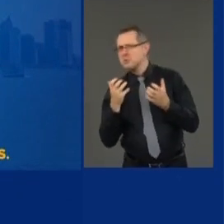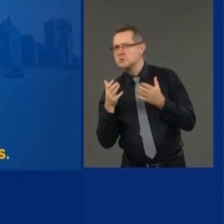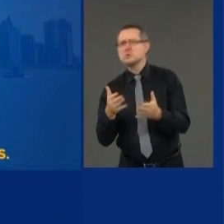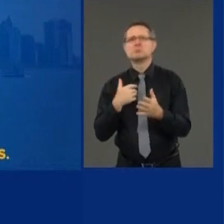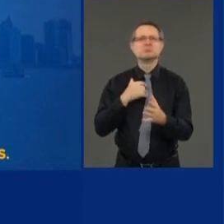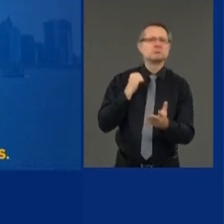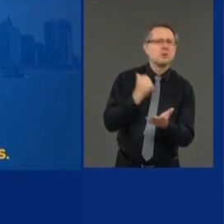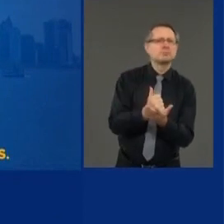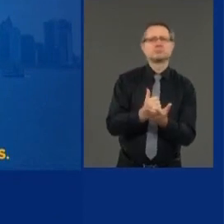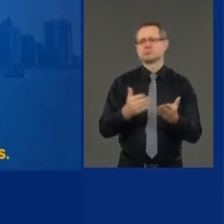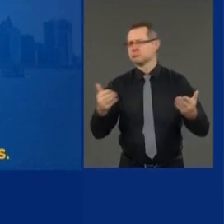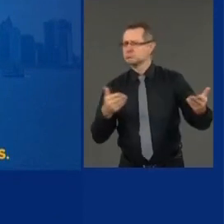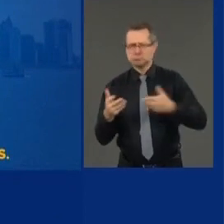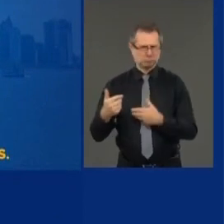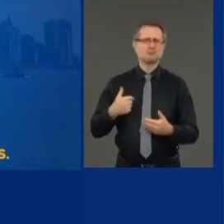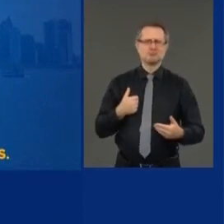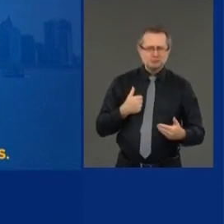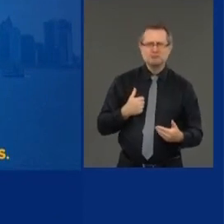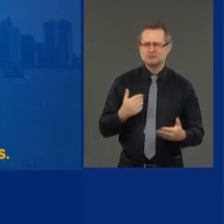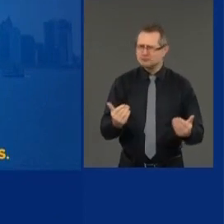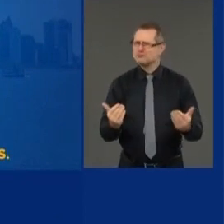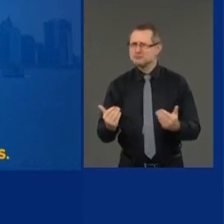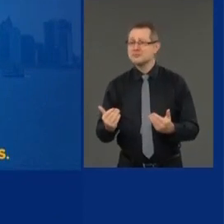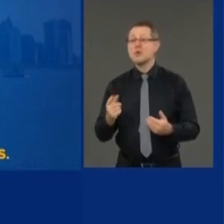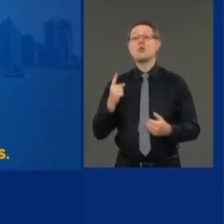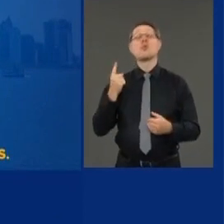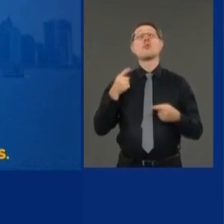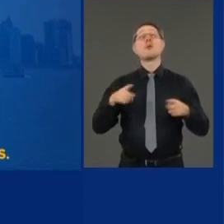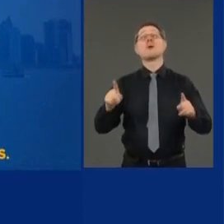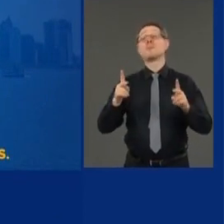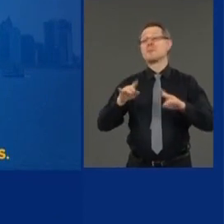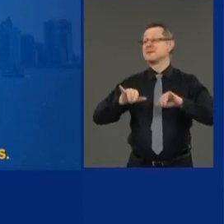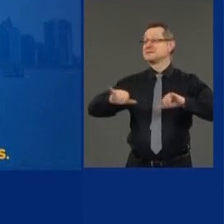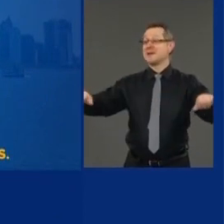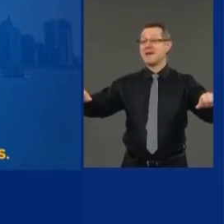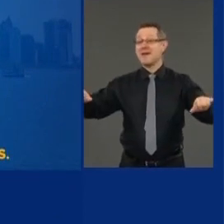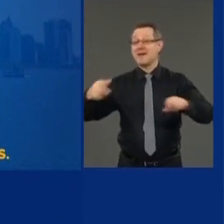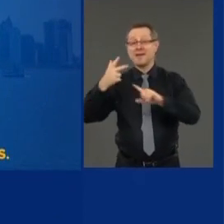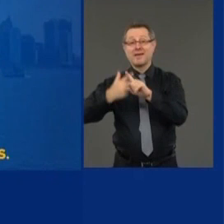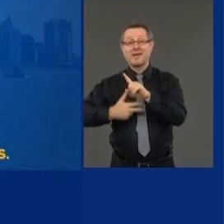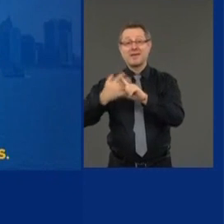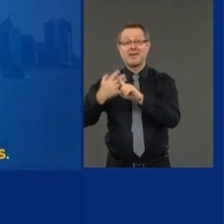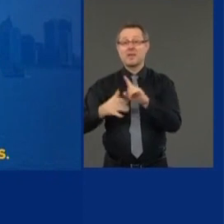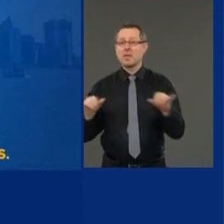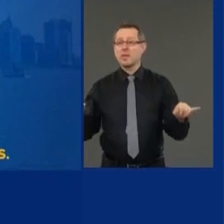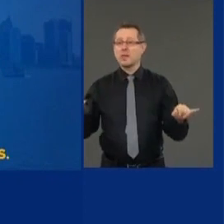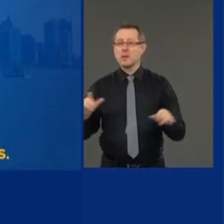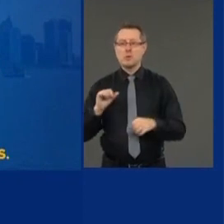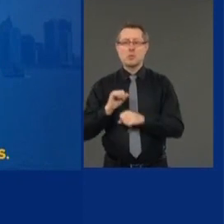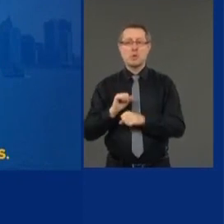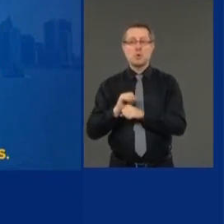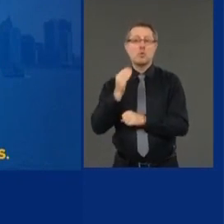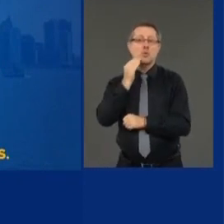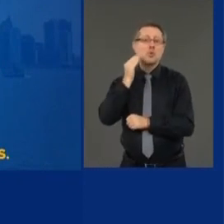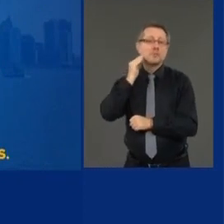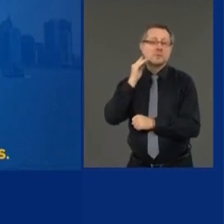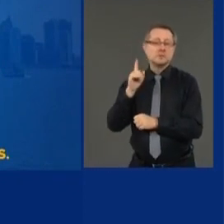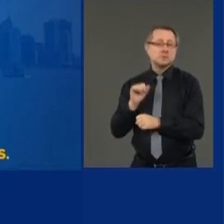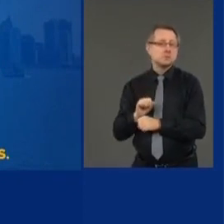WE HAD A LOT OF PEOPLE WHO LEFT NEW YORK CITY WHEN COVID WAS AT ITS HEIGHT.